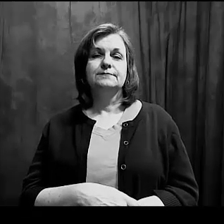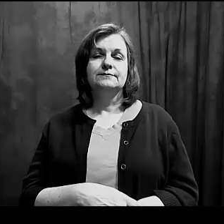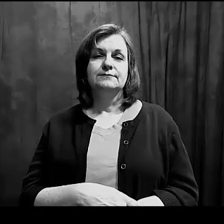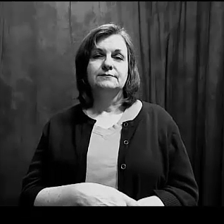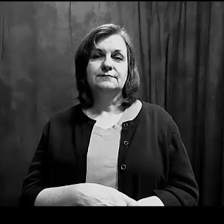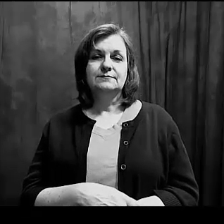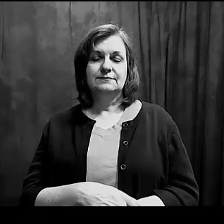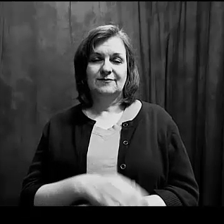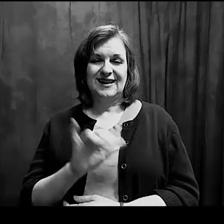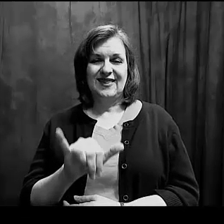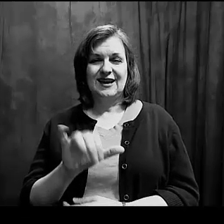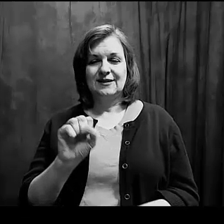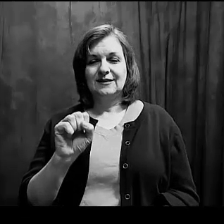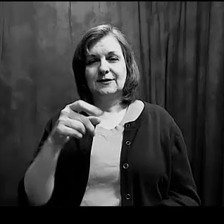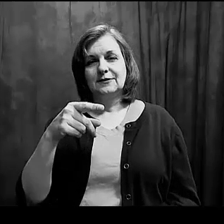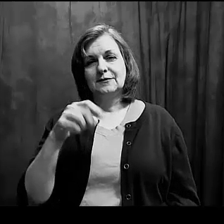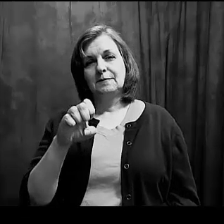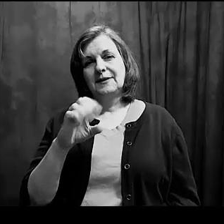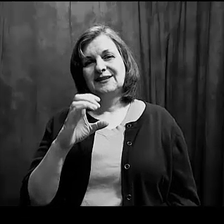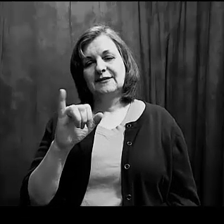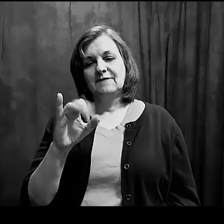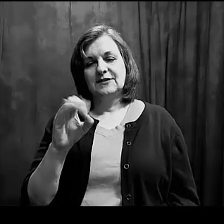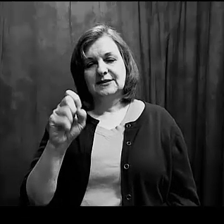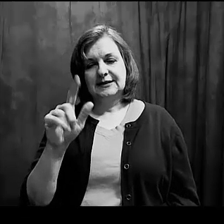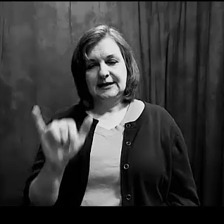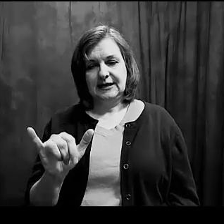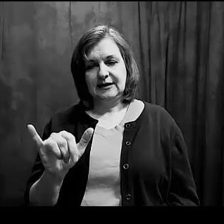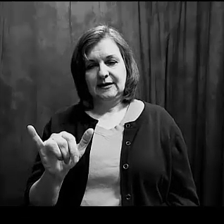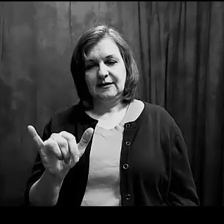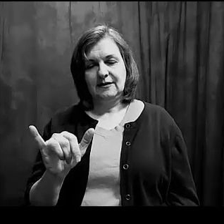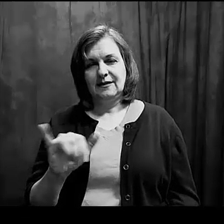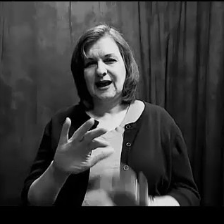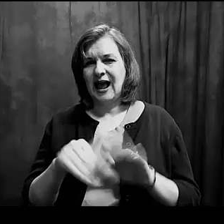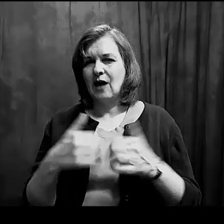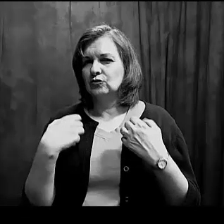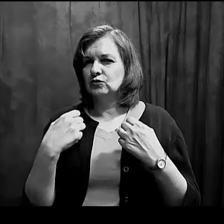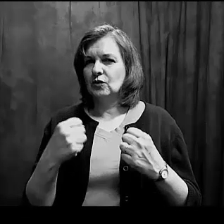so that specificity -- how strong is that connection